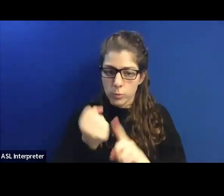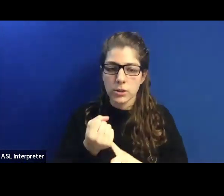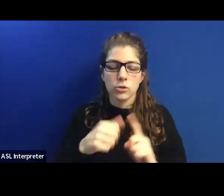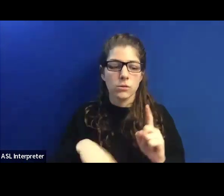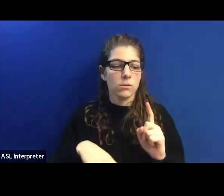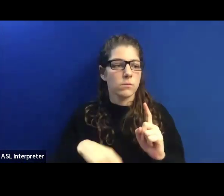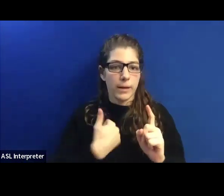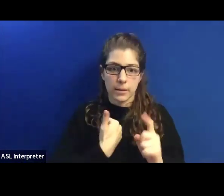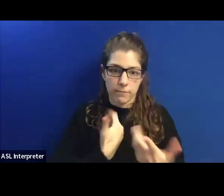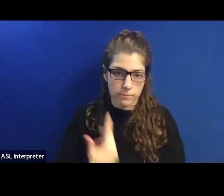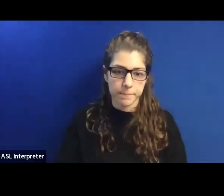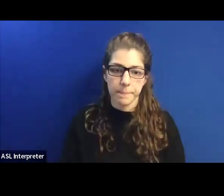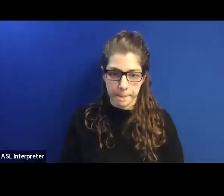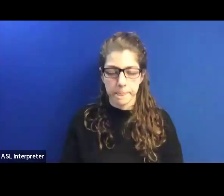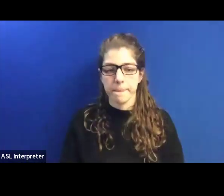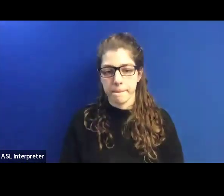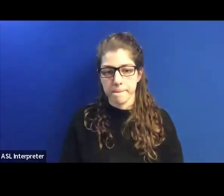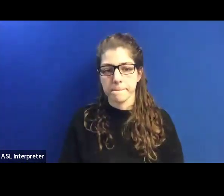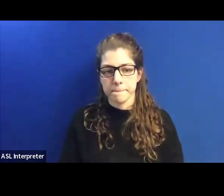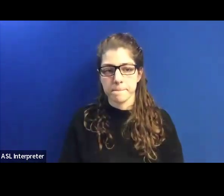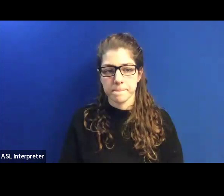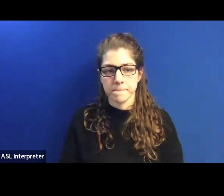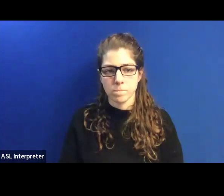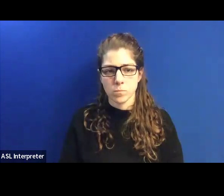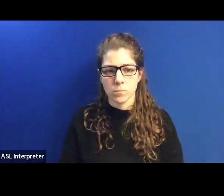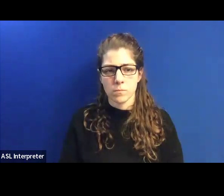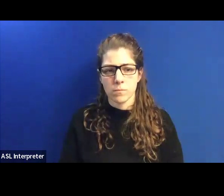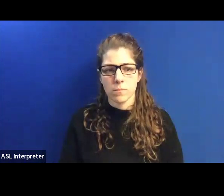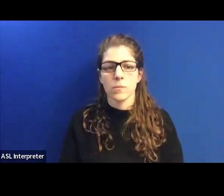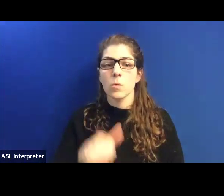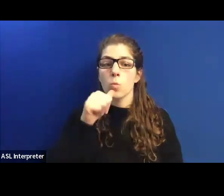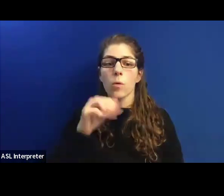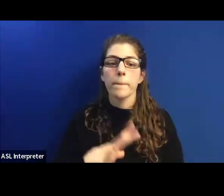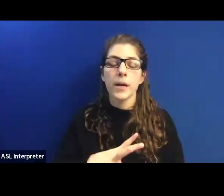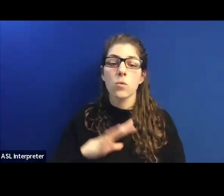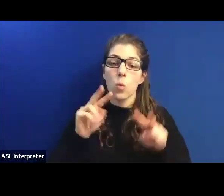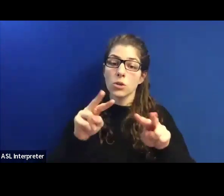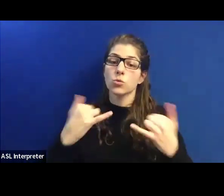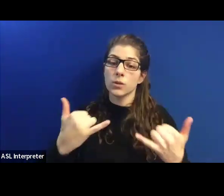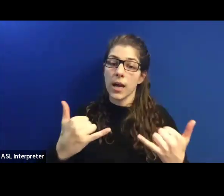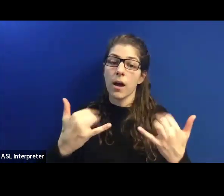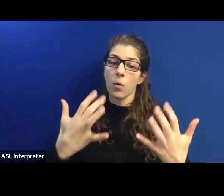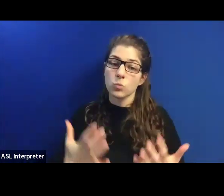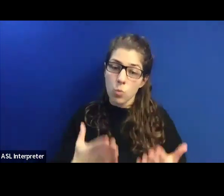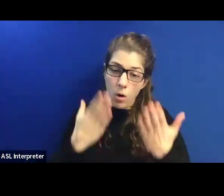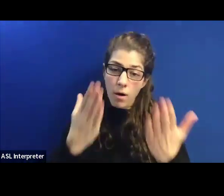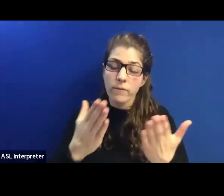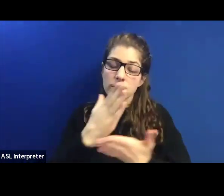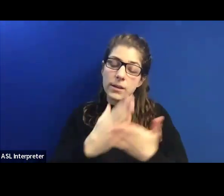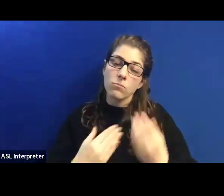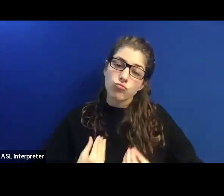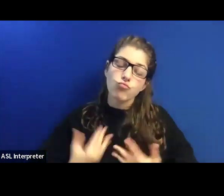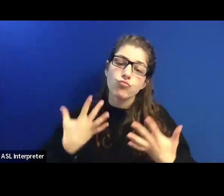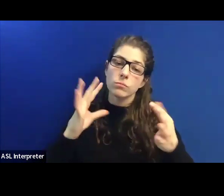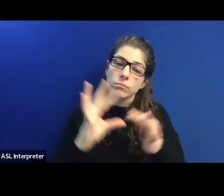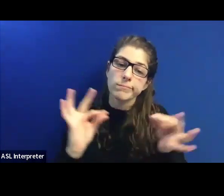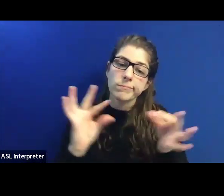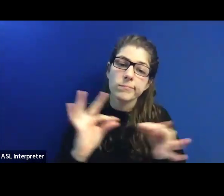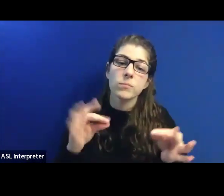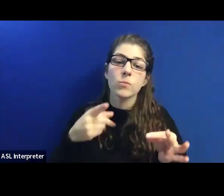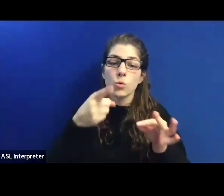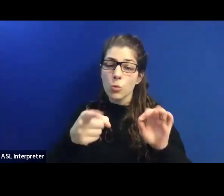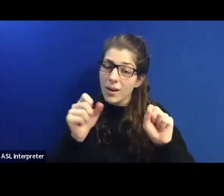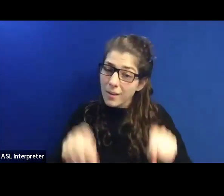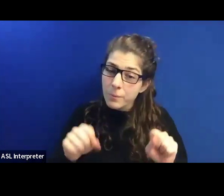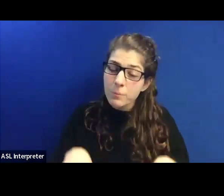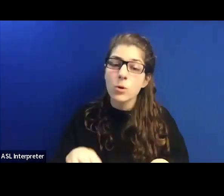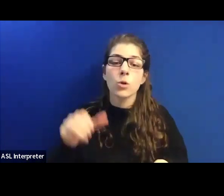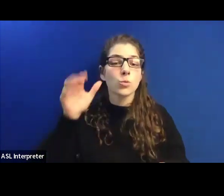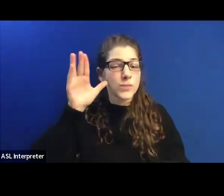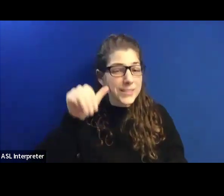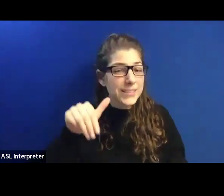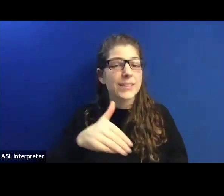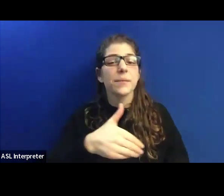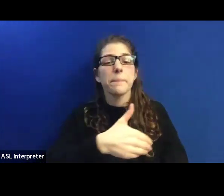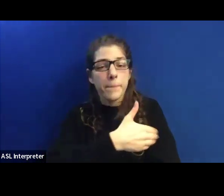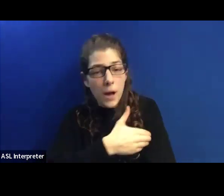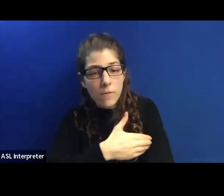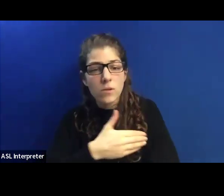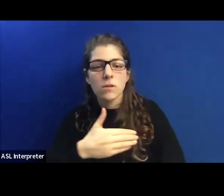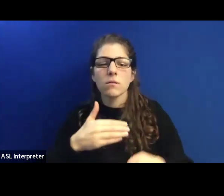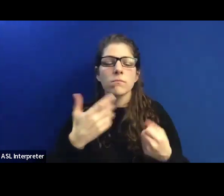For the women watching today I want to offer words of inspiration. You are capable, resilient, and powerful beyond measure.